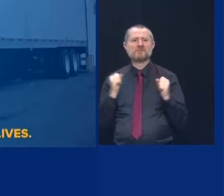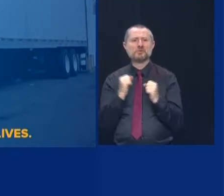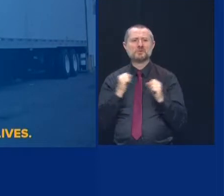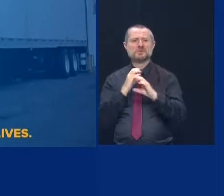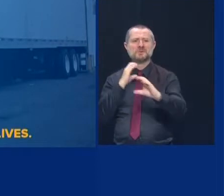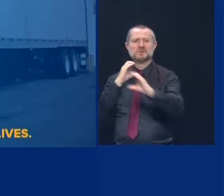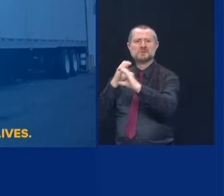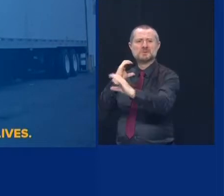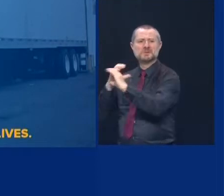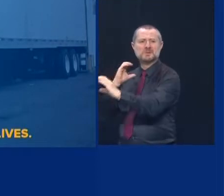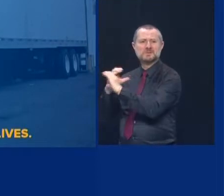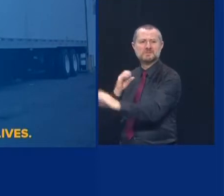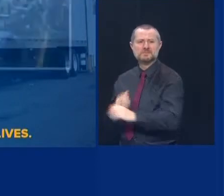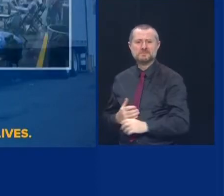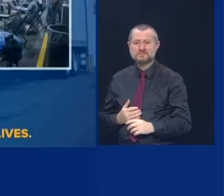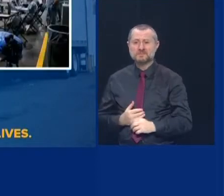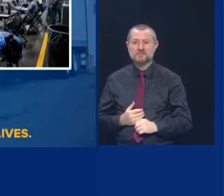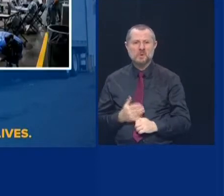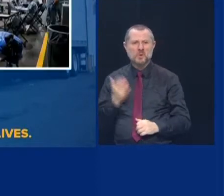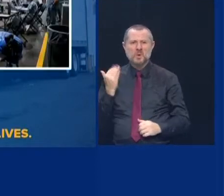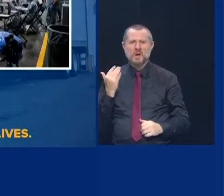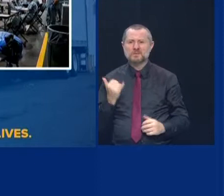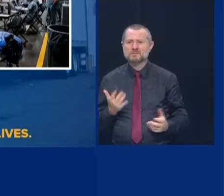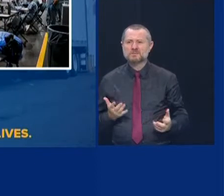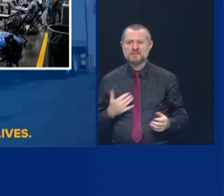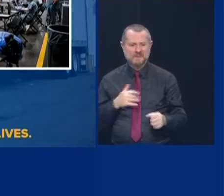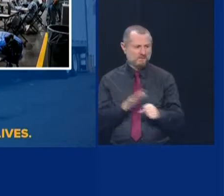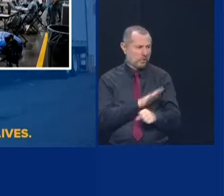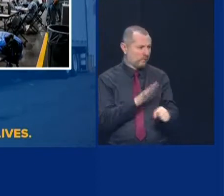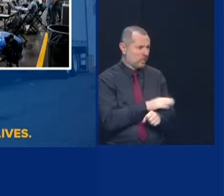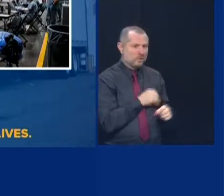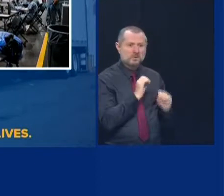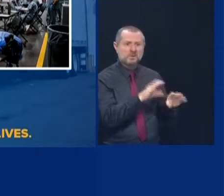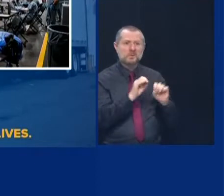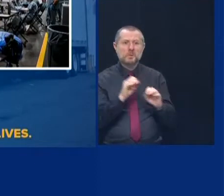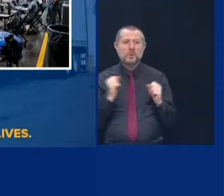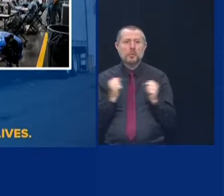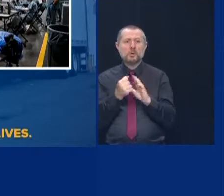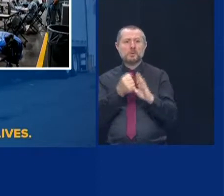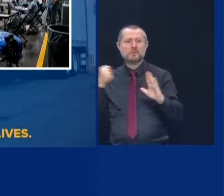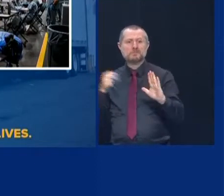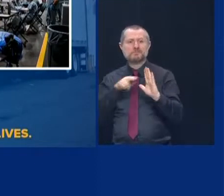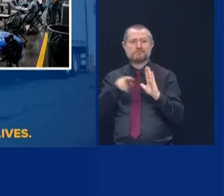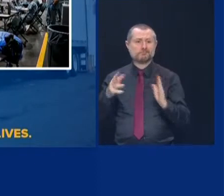AND THE FUNERAL HOMES, AND WE WERE STORING BODIES IN